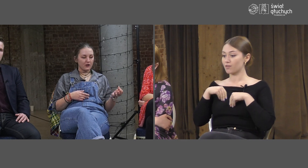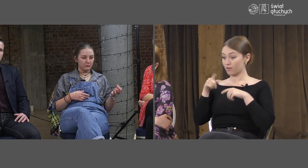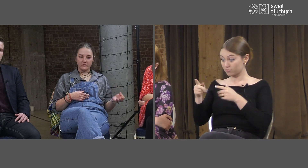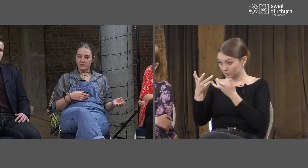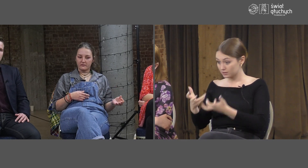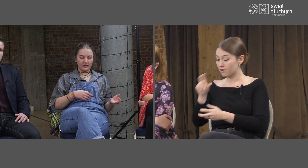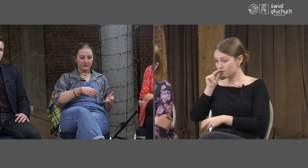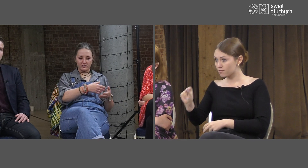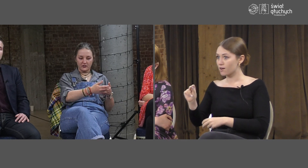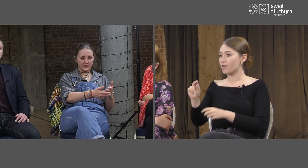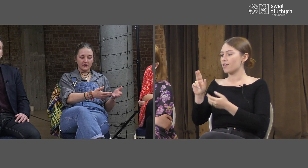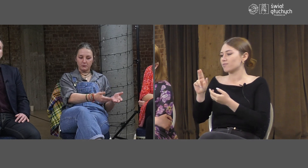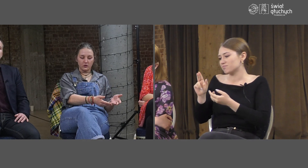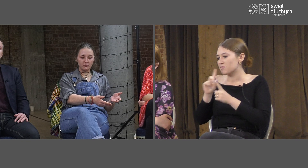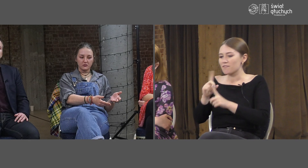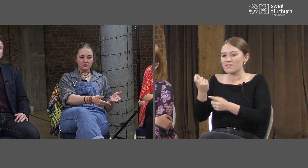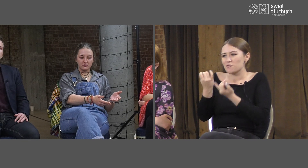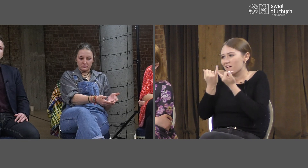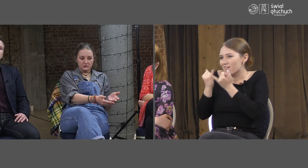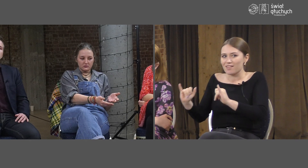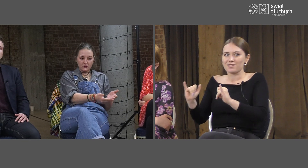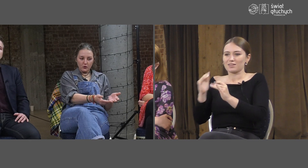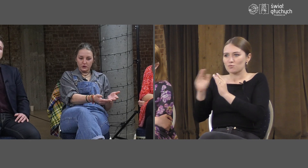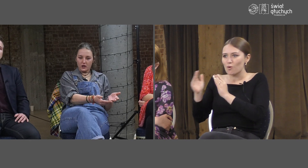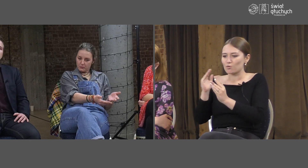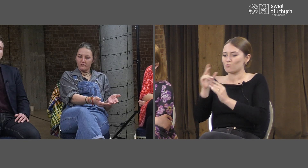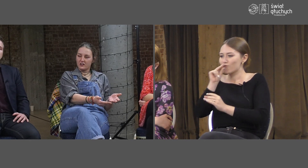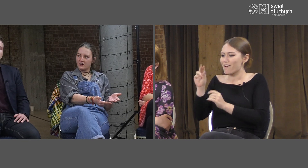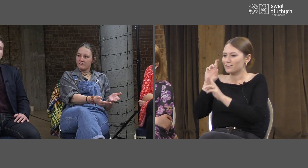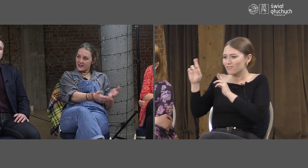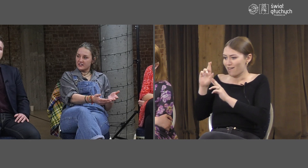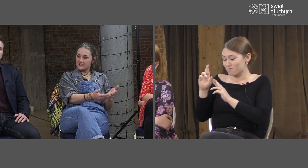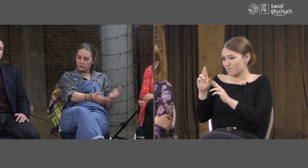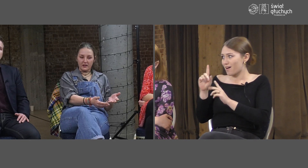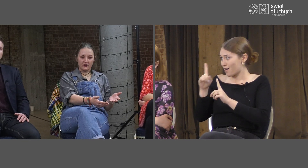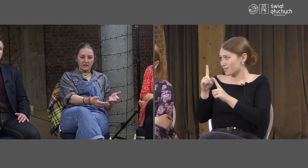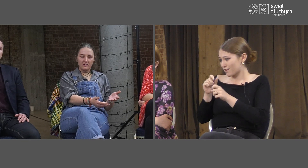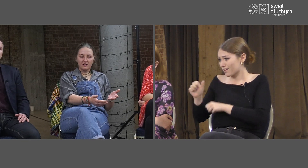And if they speak differently — that’s okay. They’re speaking, and that’s great!